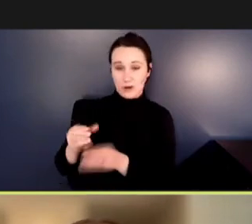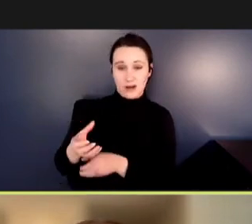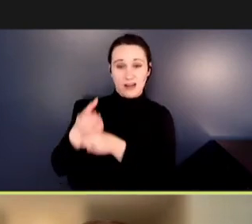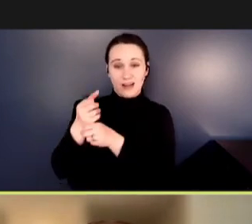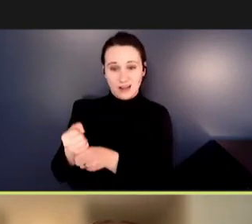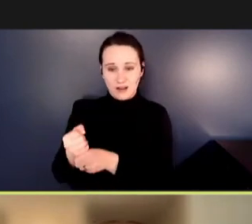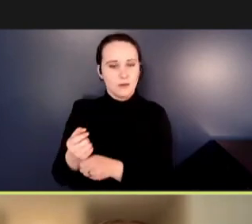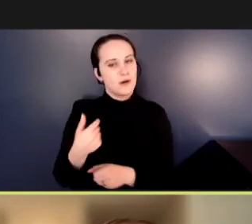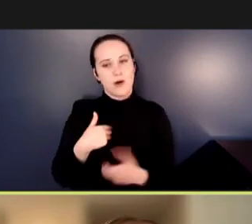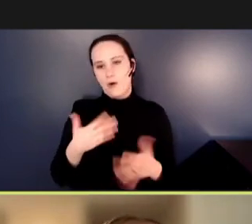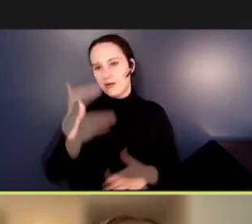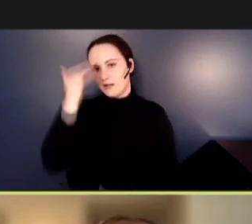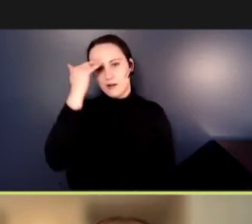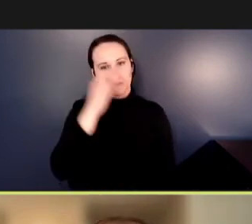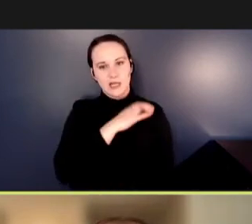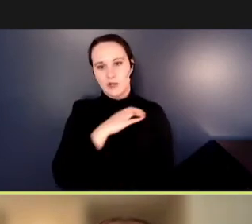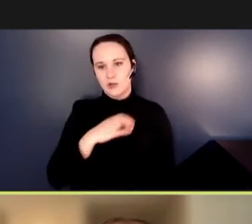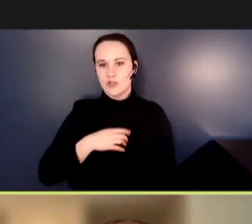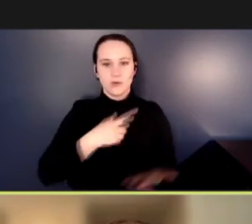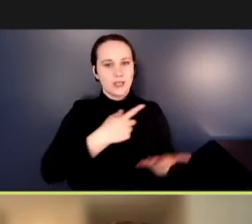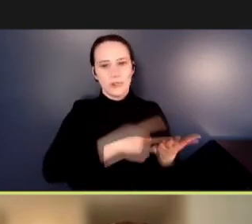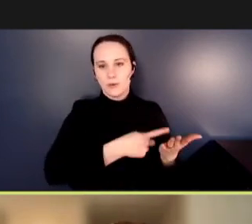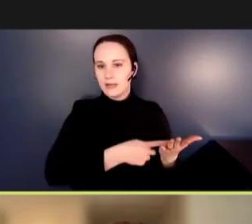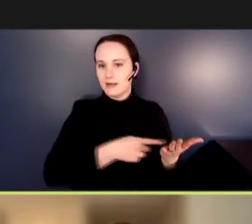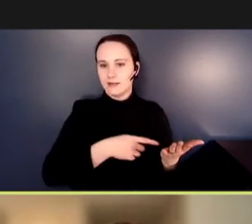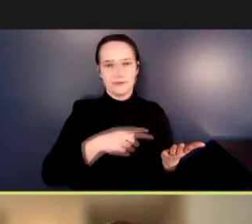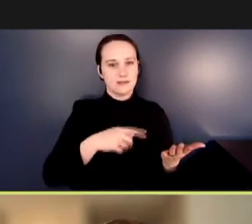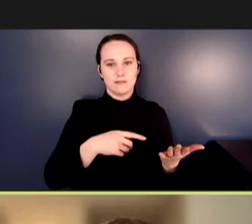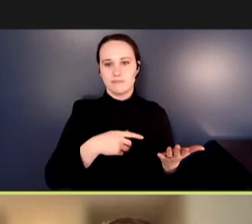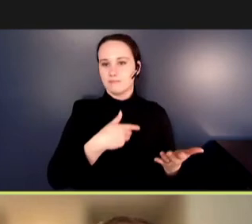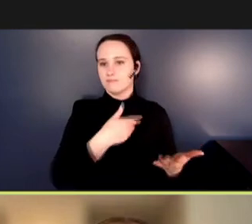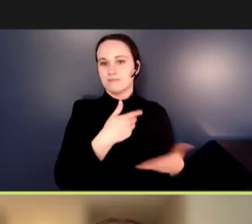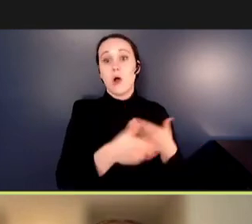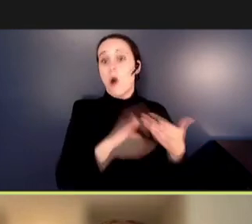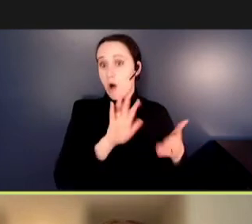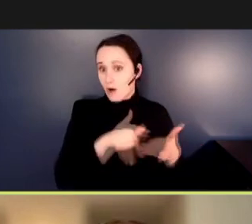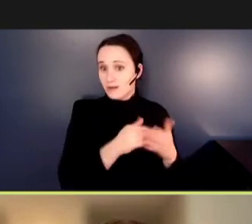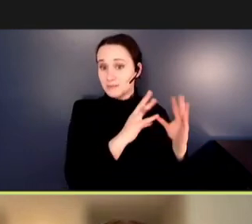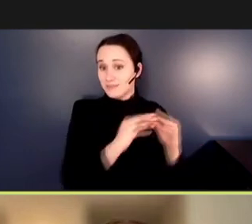and the backlash following the pandemic, and because VFA would obviously be a CDC